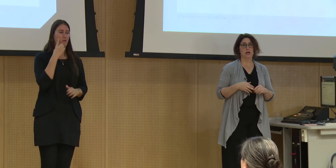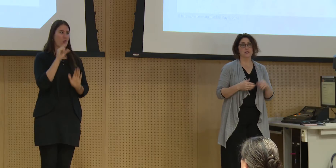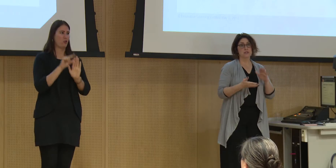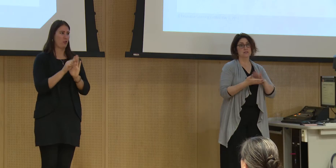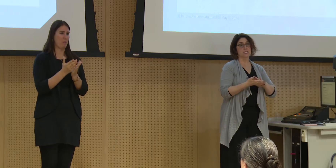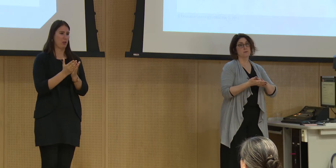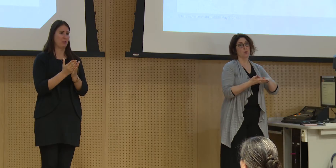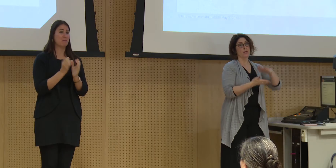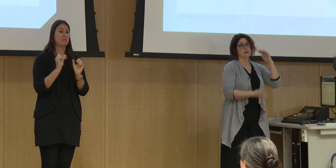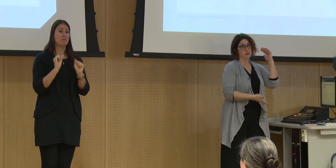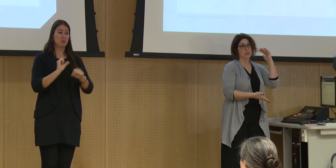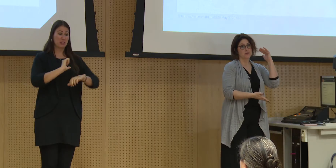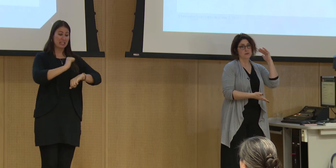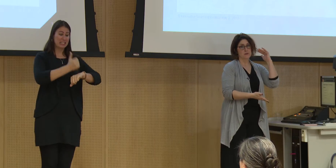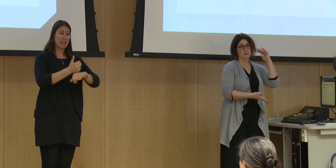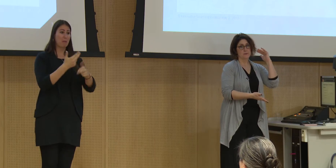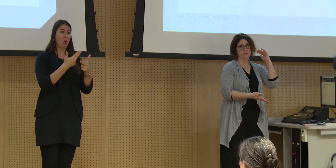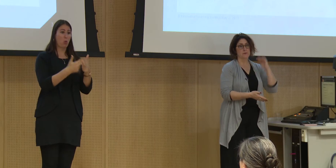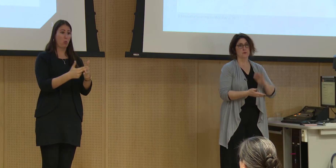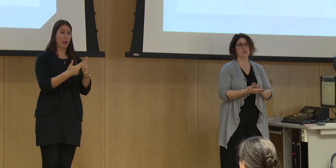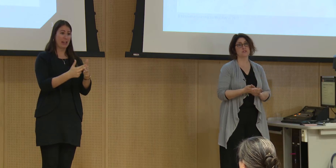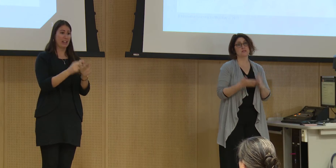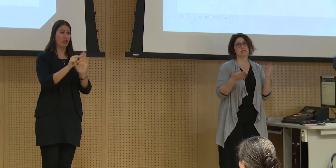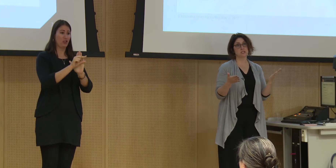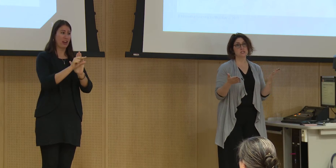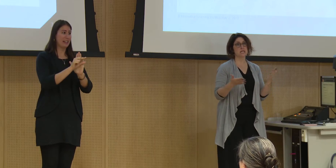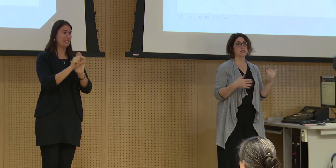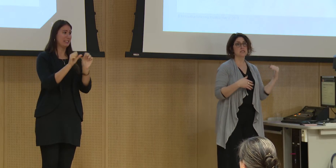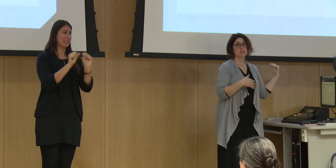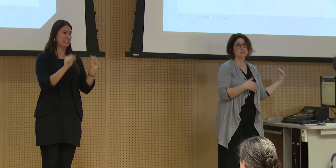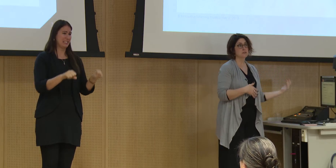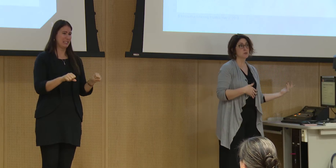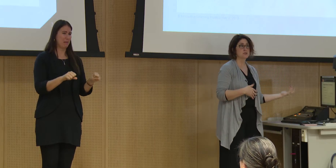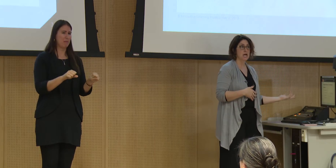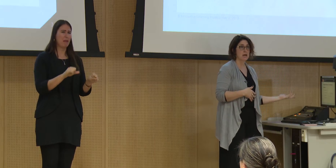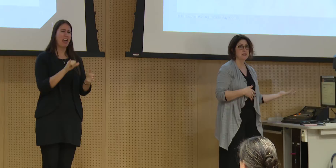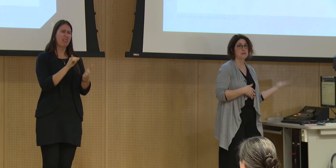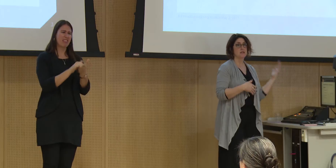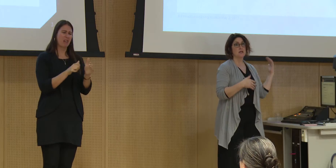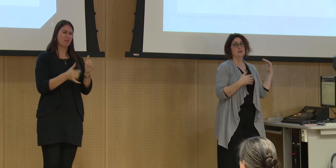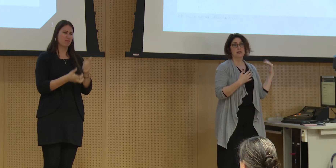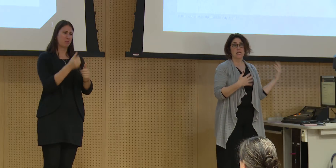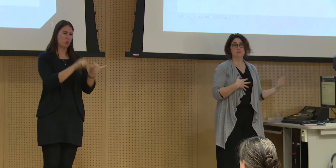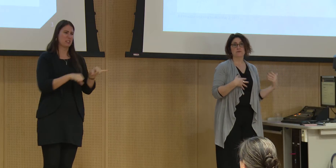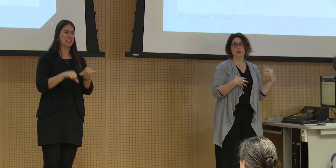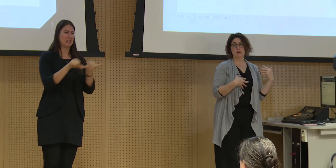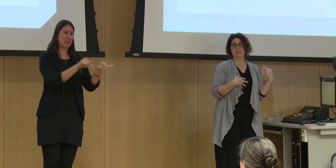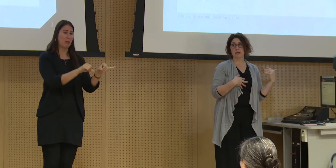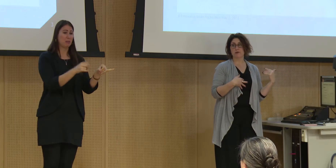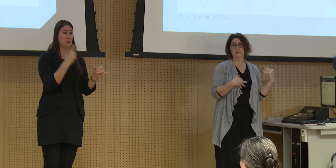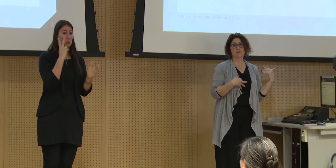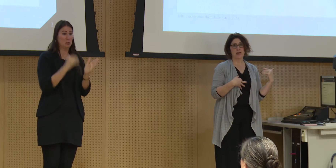you can set up a weighted grading system, which is essentially--I think this is the most common that I've encountered with faculty